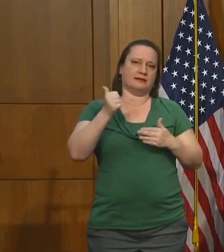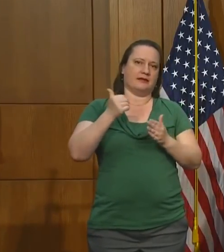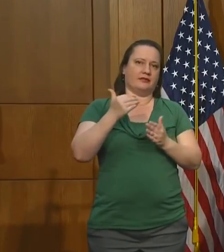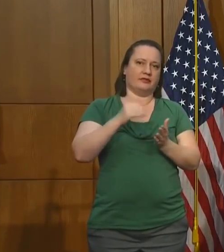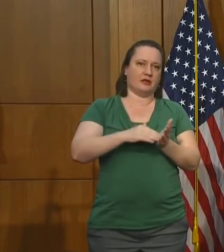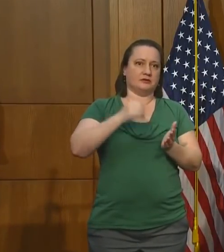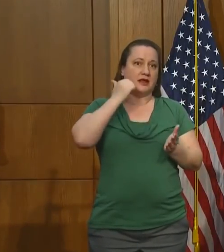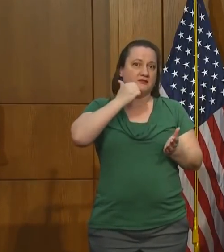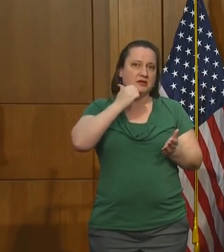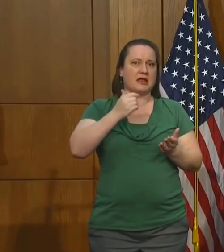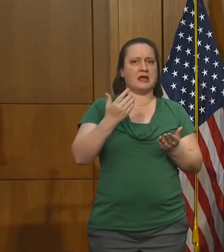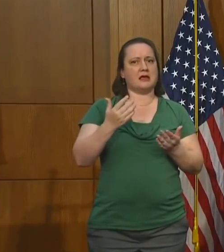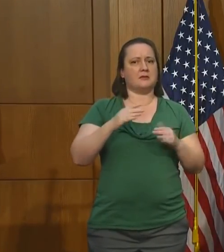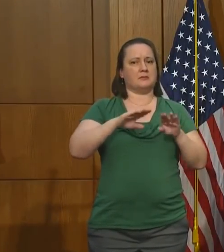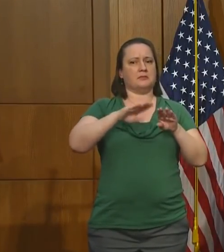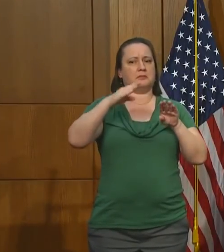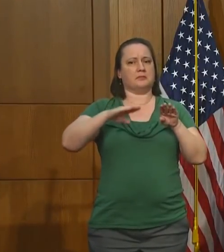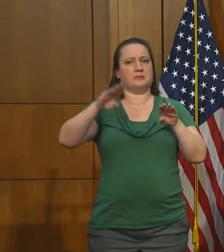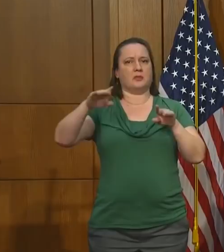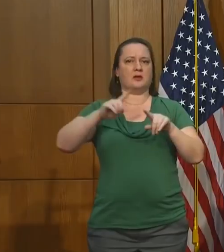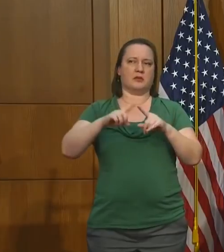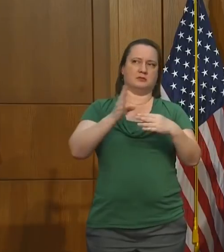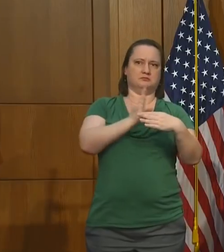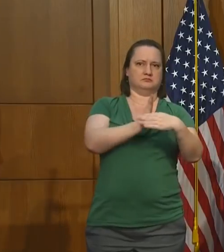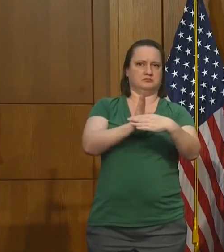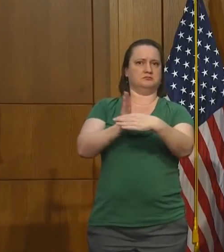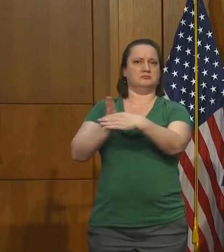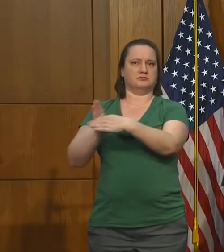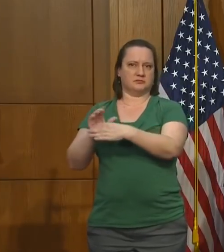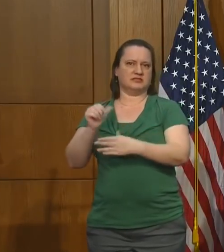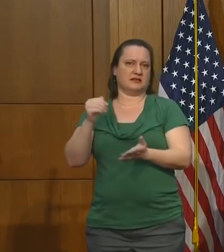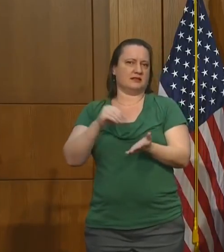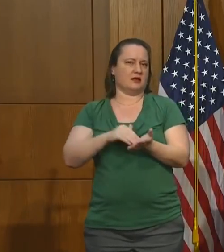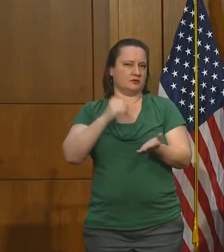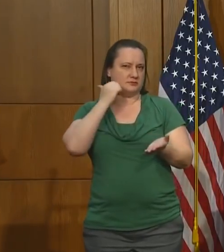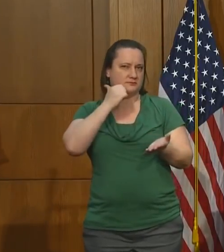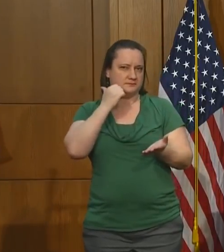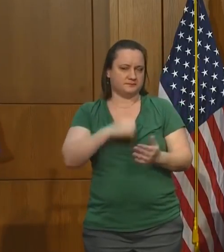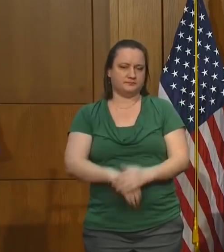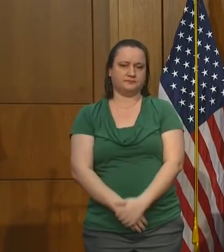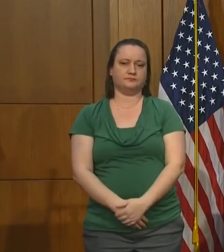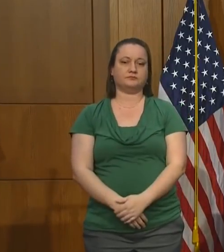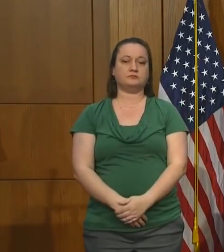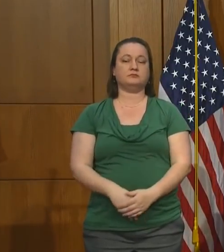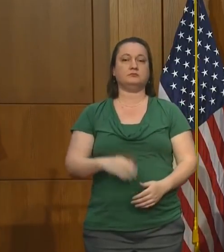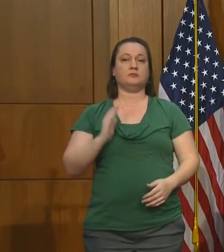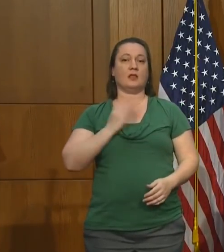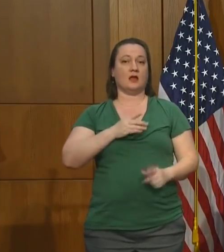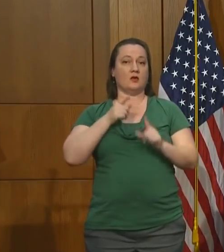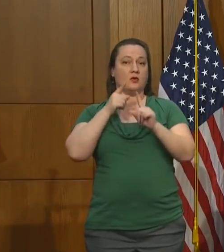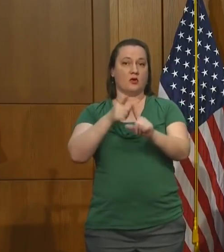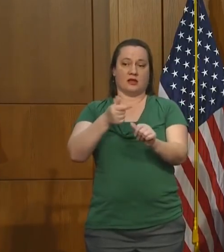WE CAN DAYS SOMETIMES DAYS WHEN YOU KNOW JUST BECAUSE OF THE VAGARIES THAT YOU WON'T HAVE THAT EVERY SINGLE DAY. BUT YOU ALSO EXCEED THEM MANY DAYS SO